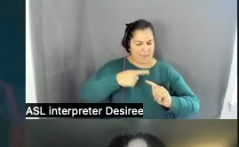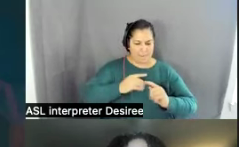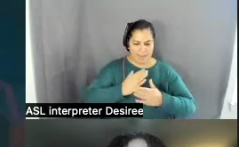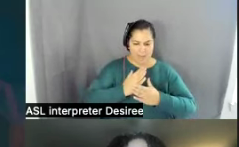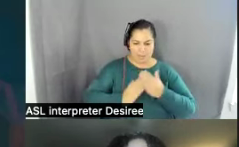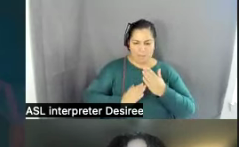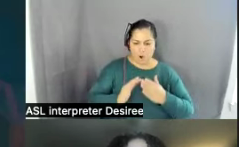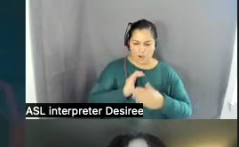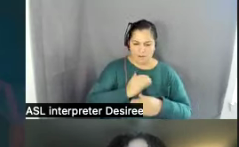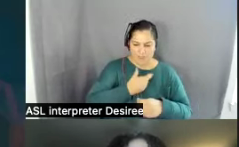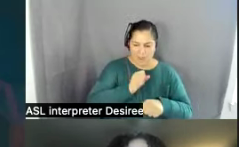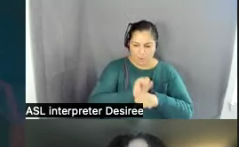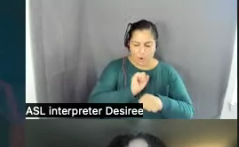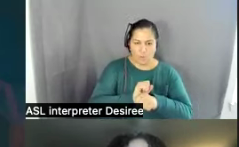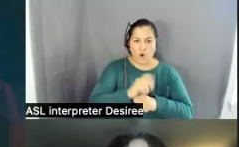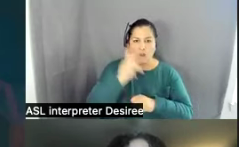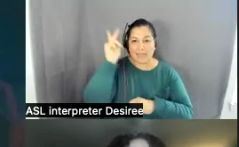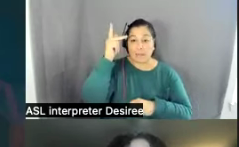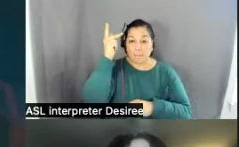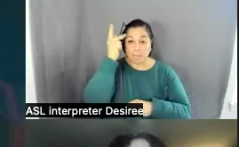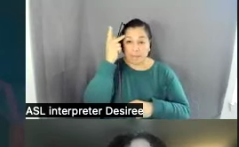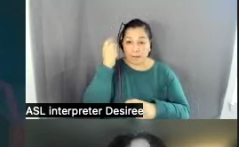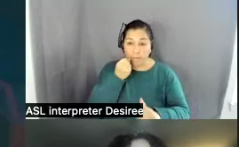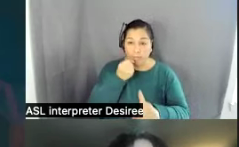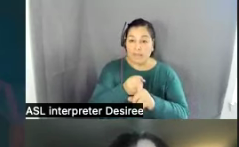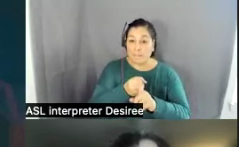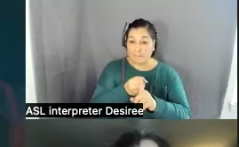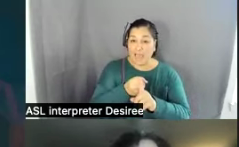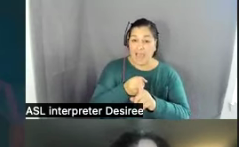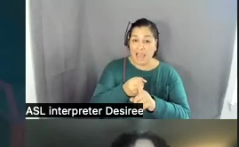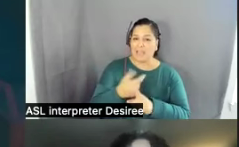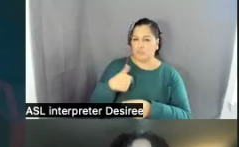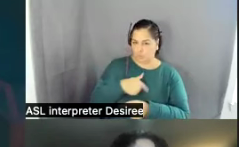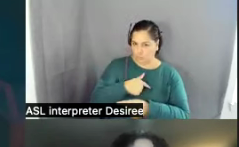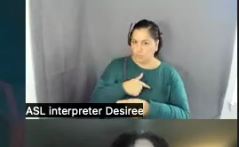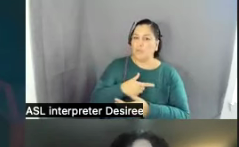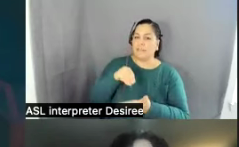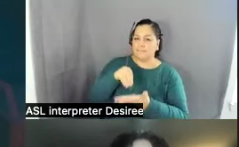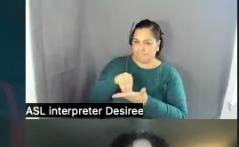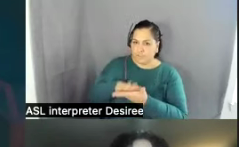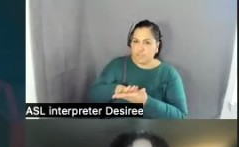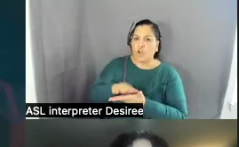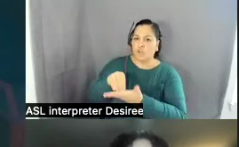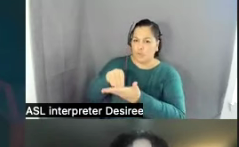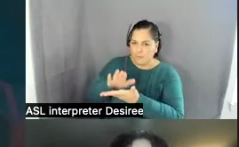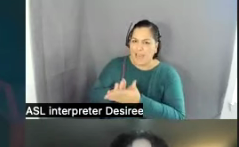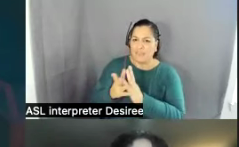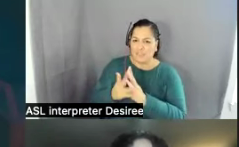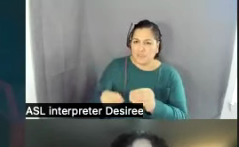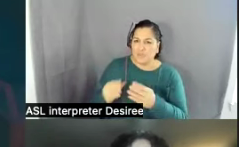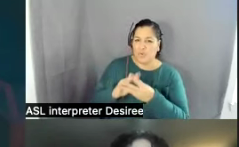The political impact is that we are documenting the stories of black people who make things, and that we need,